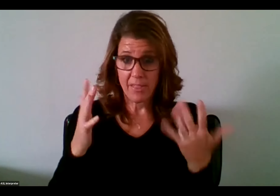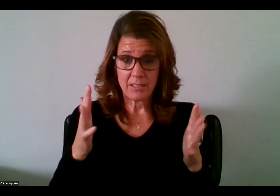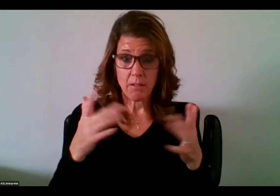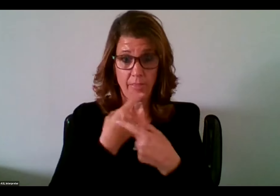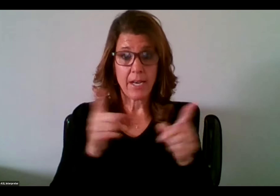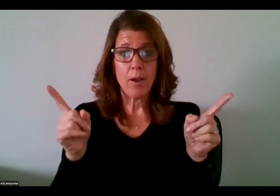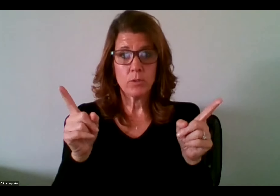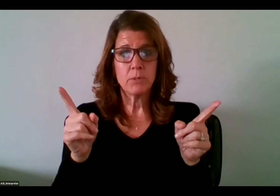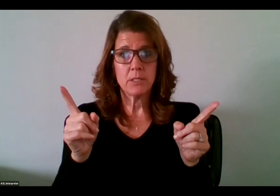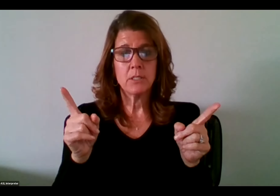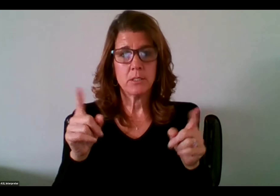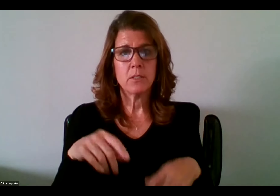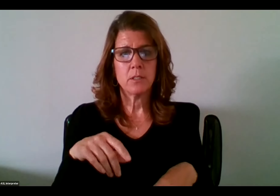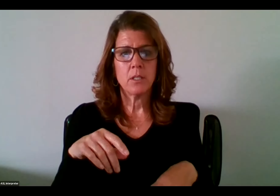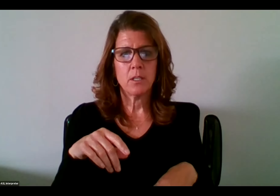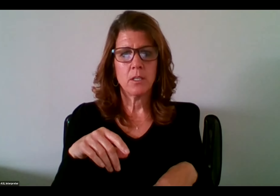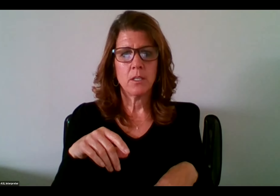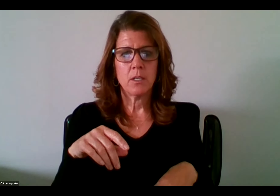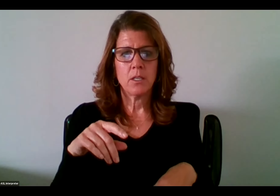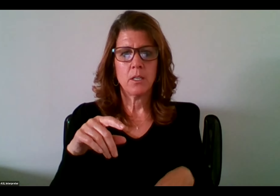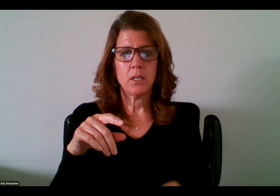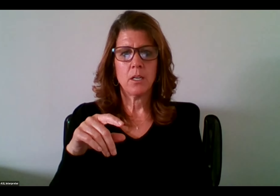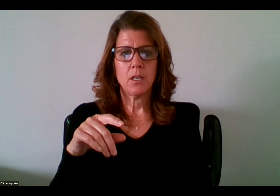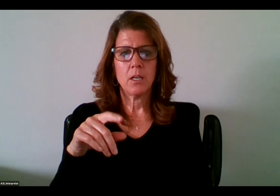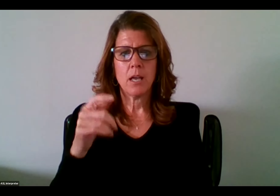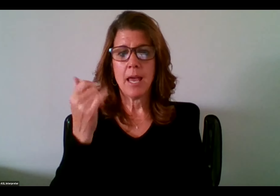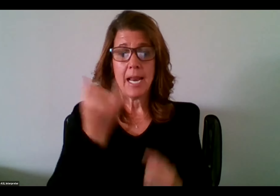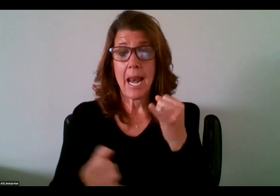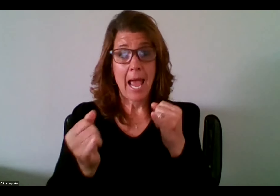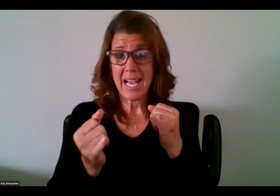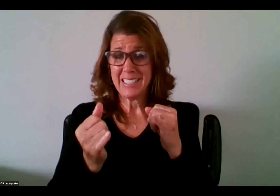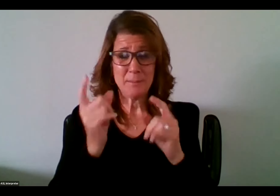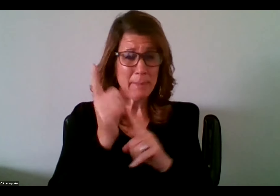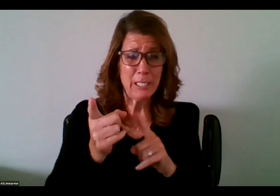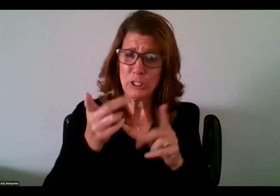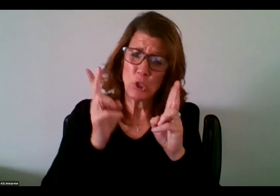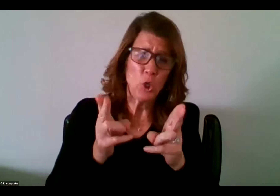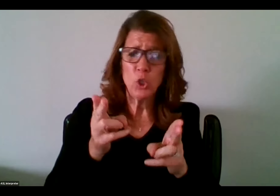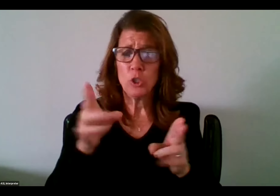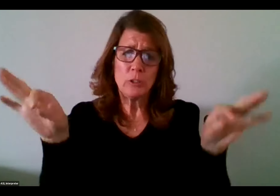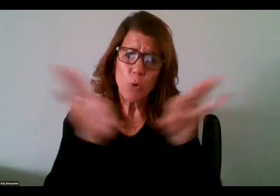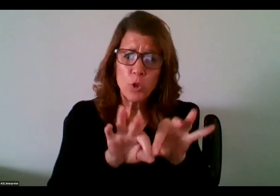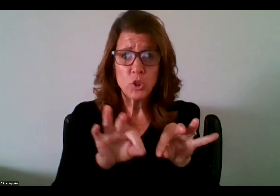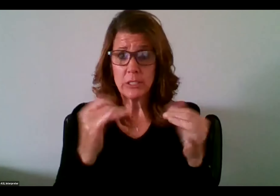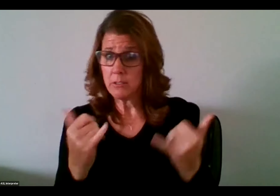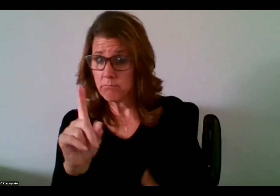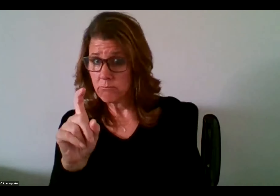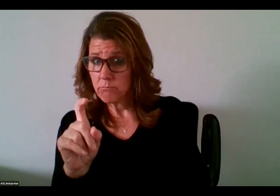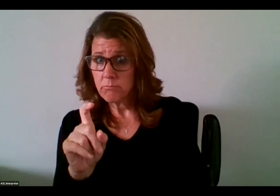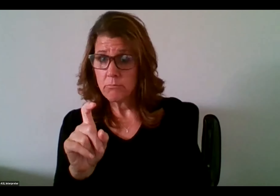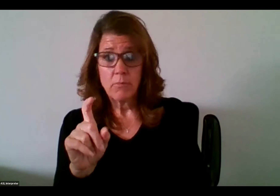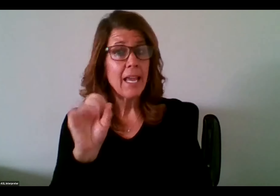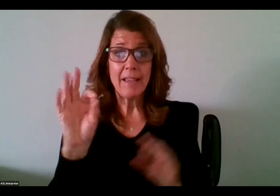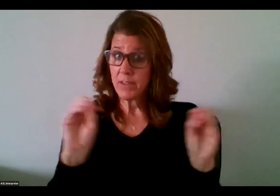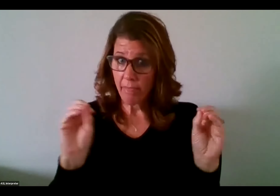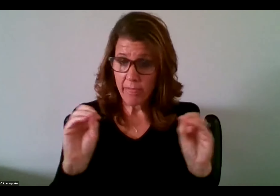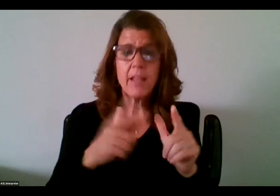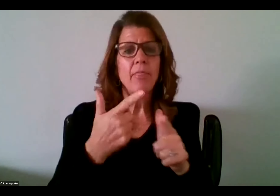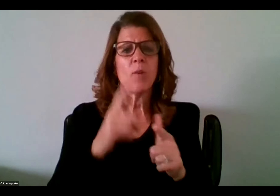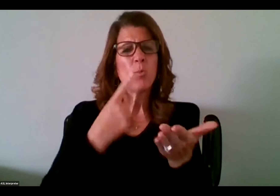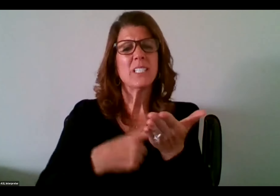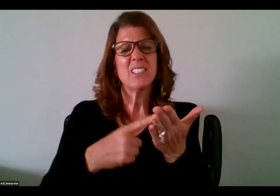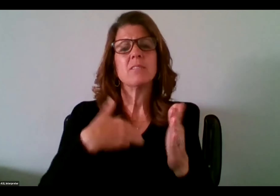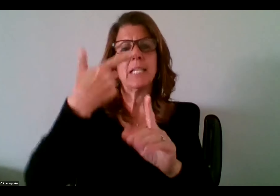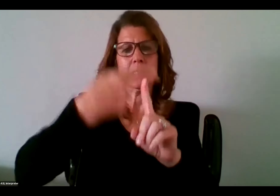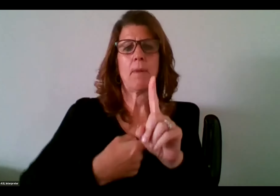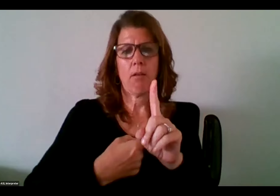announcements. Any anything to come forward. Otherwise we will discuss at the council meeting